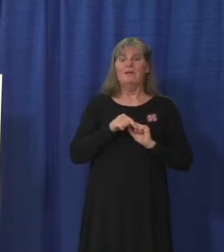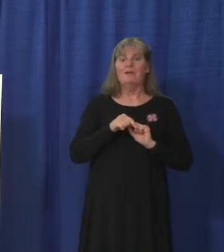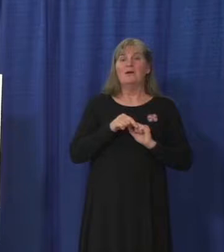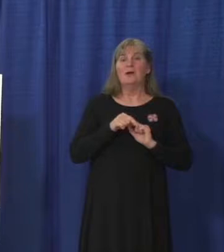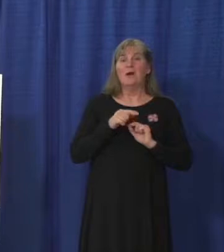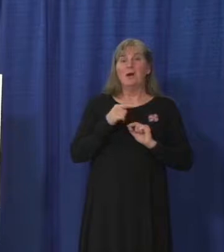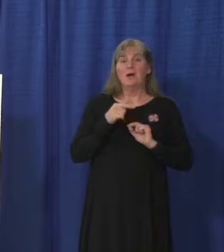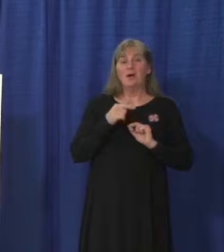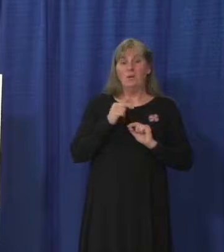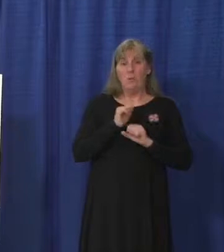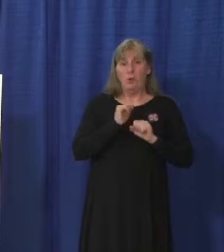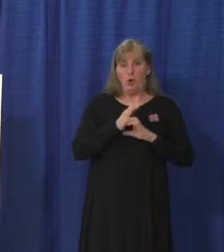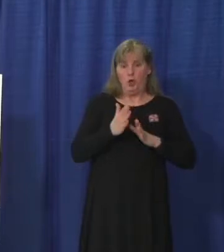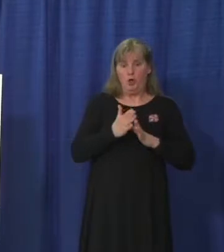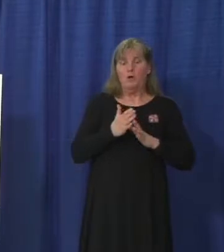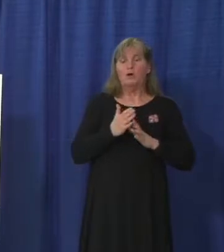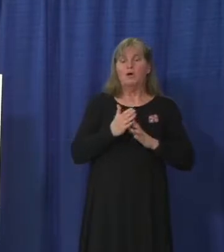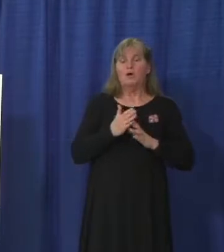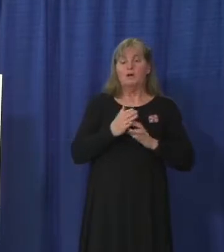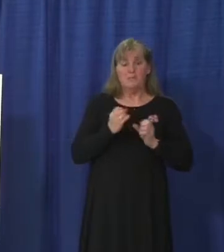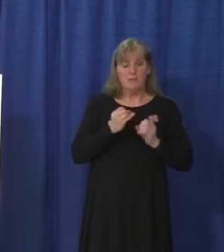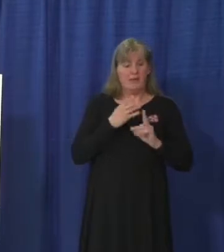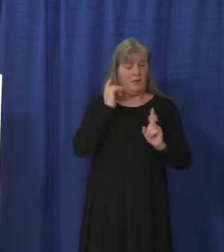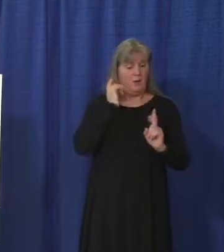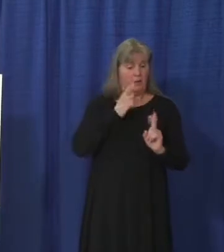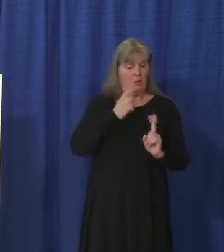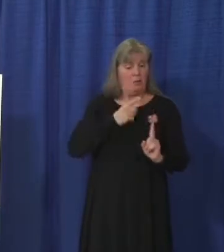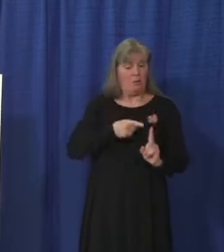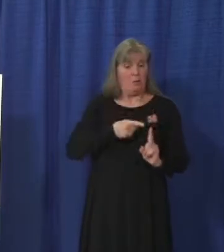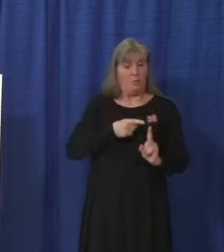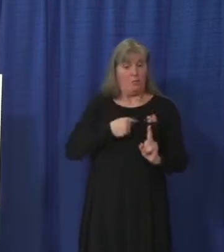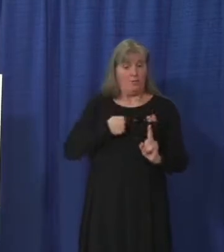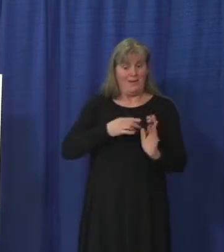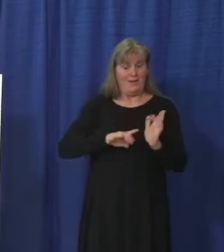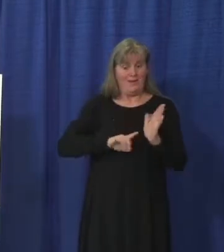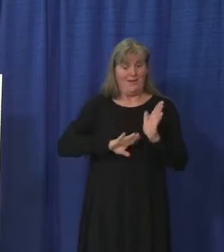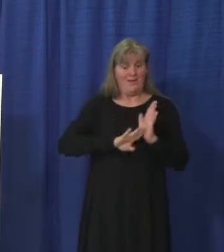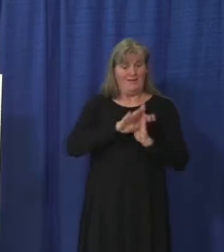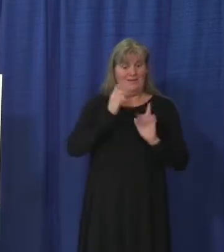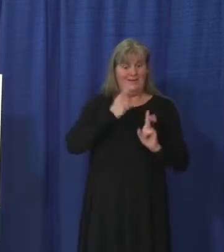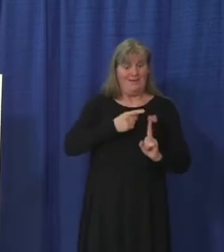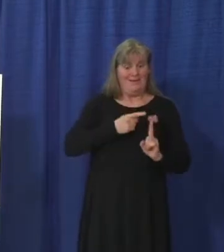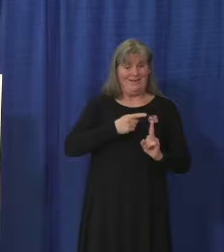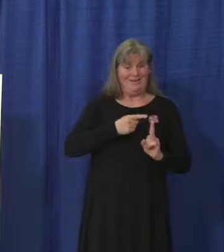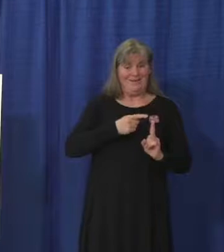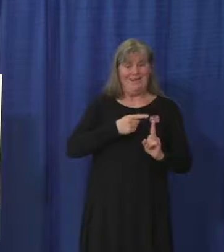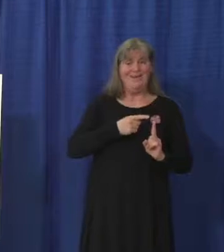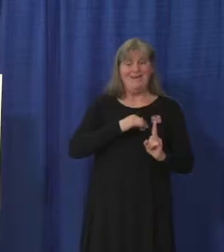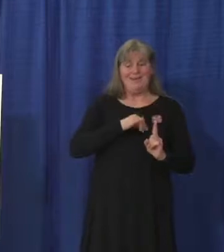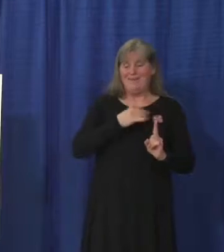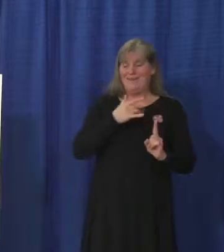identified for countries to follow were already in this plan and that was the focus on green